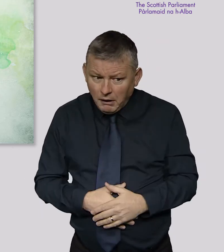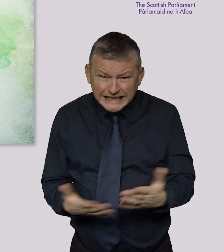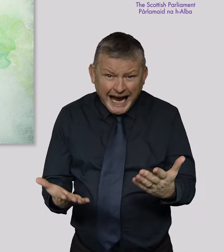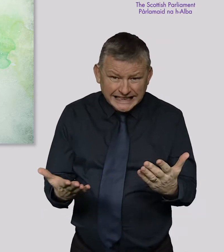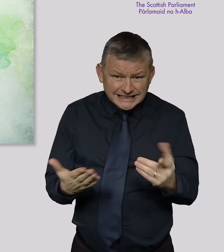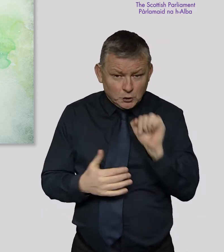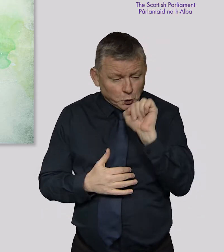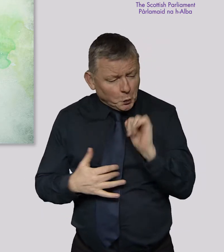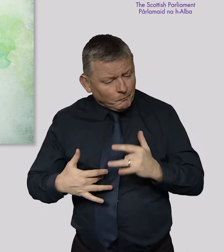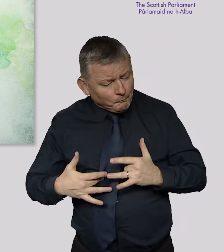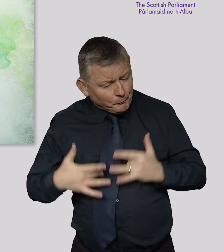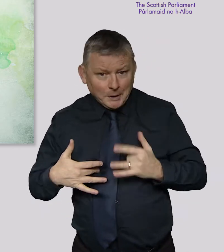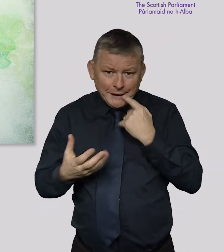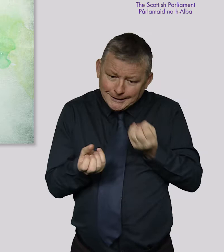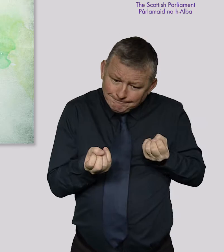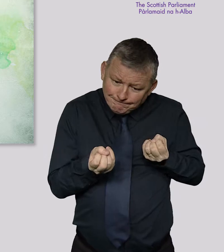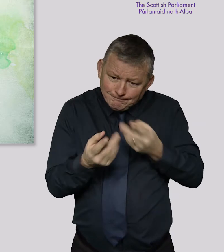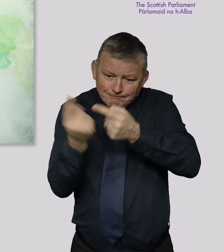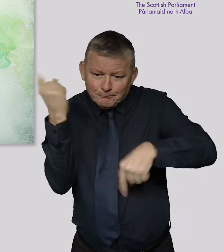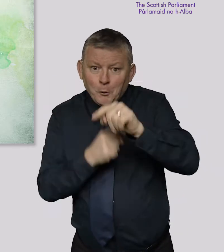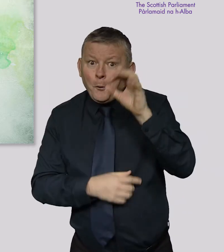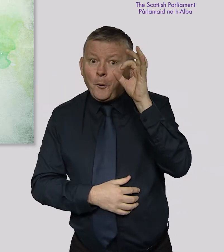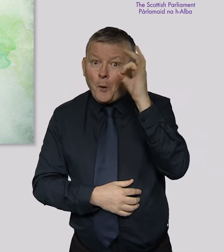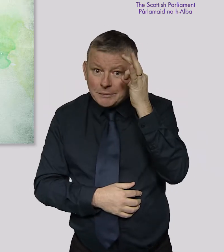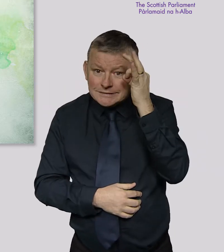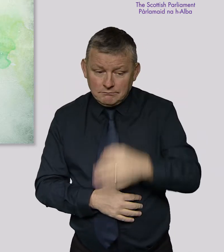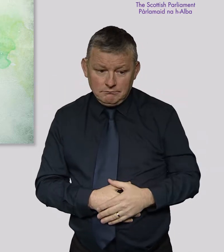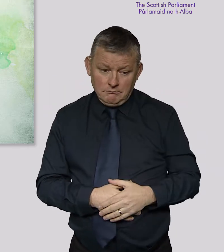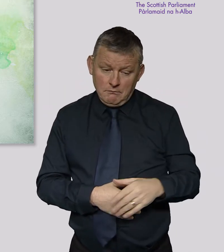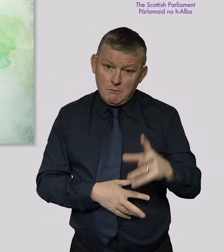Yes! Give your views to committees!